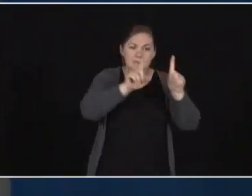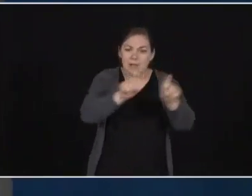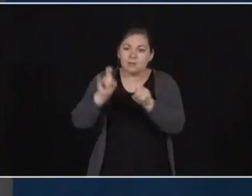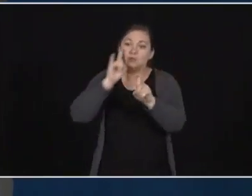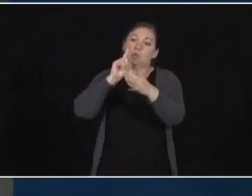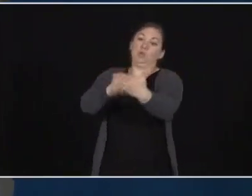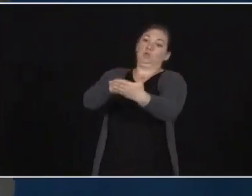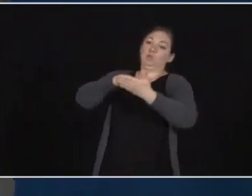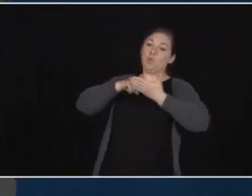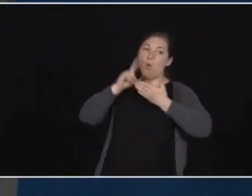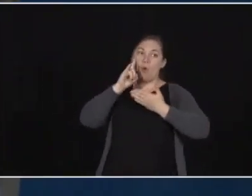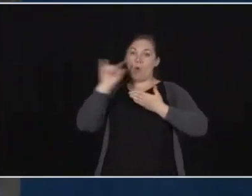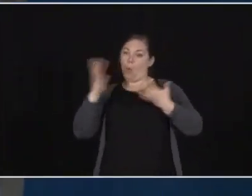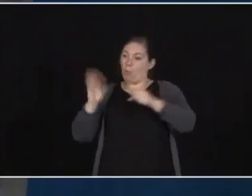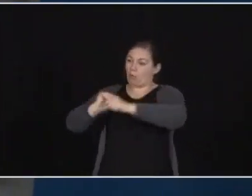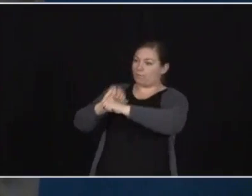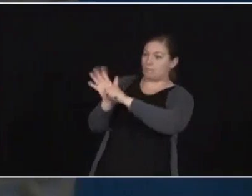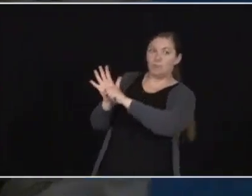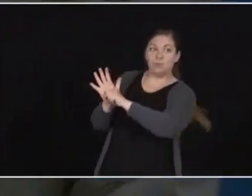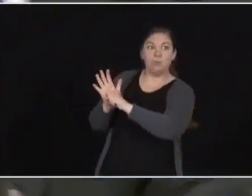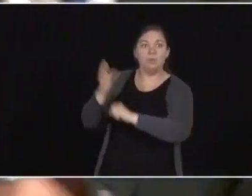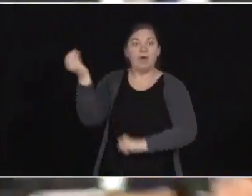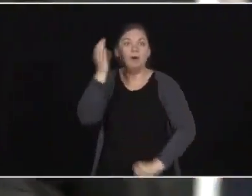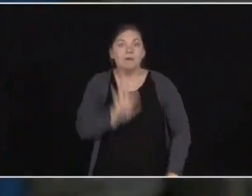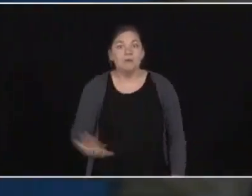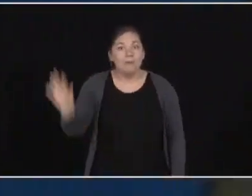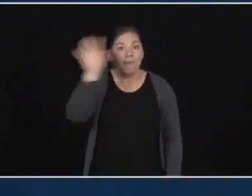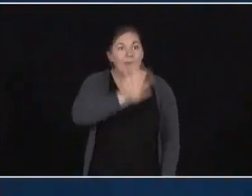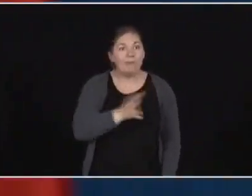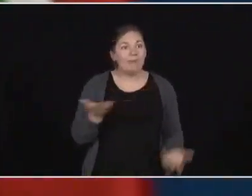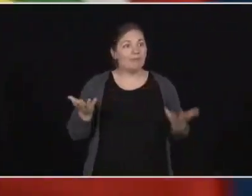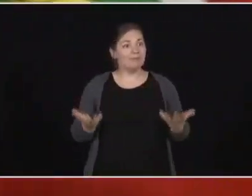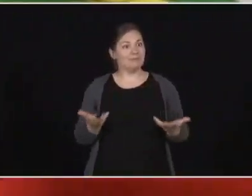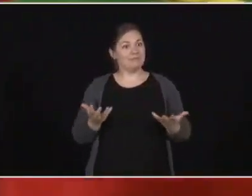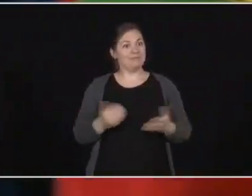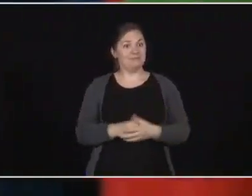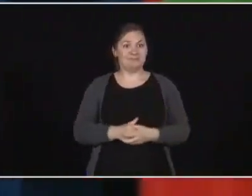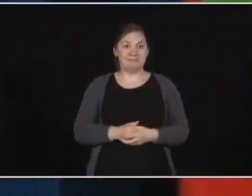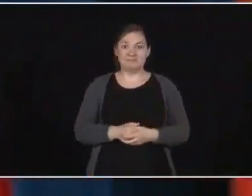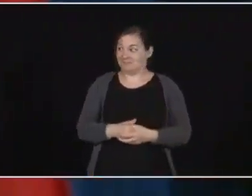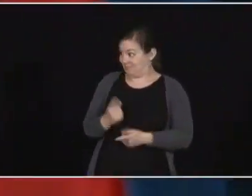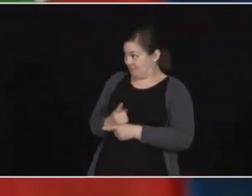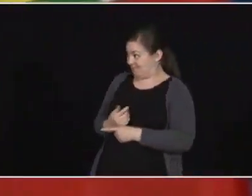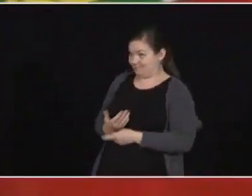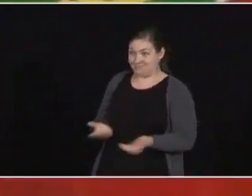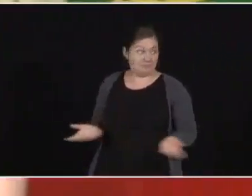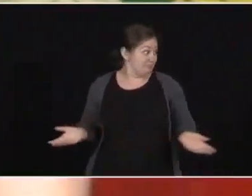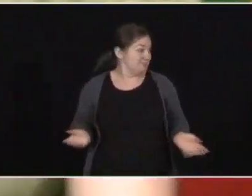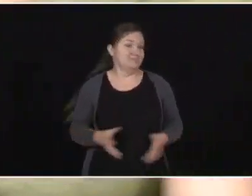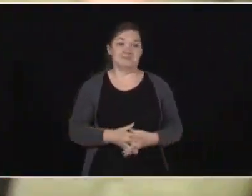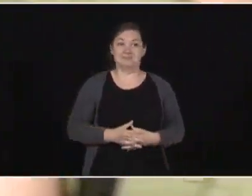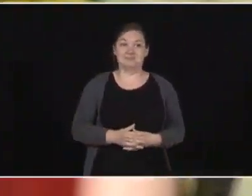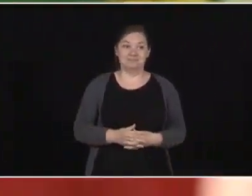understanding of this disease. That will be my part maybe Doctor Allen or Mr. Anderson will go.